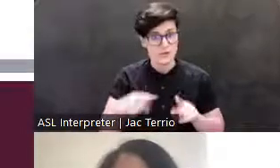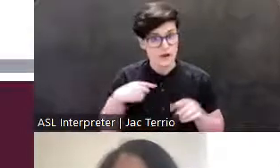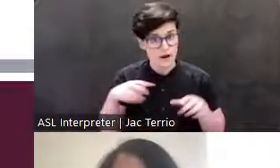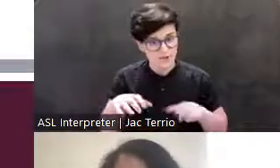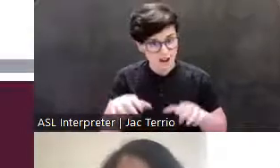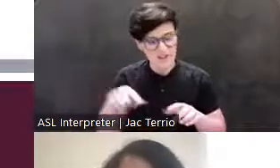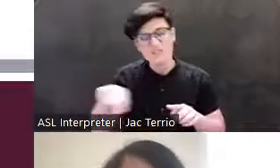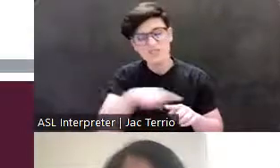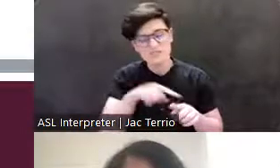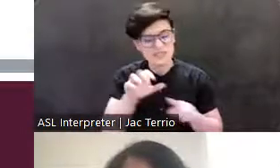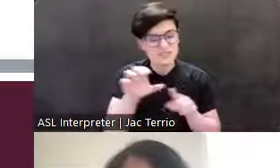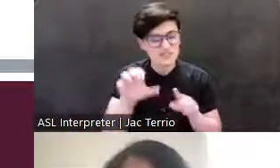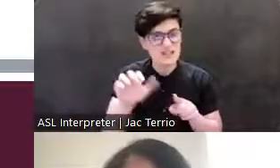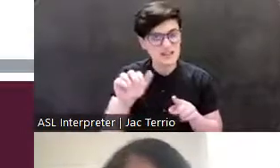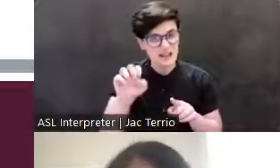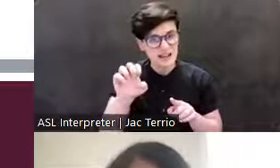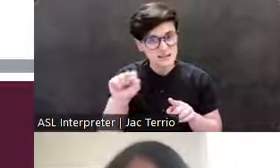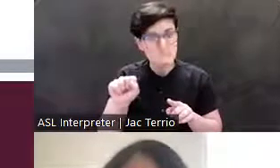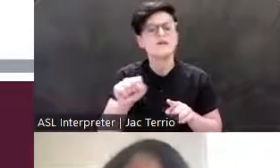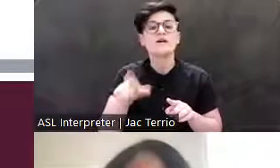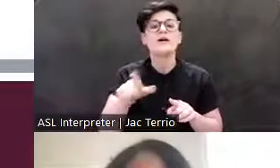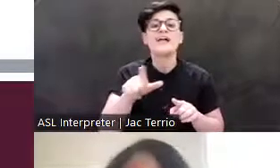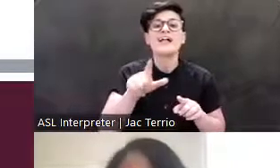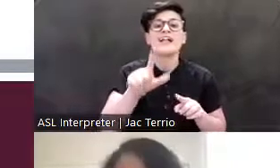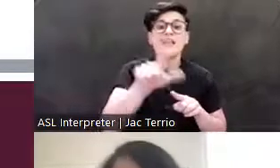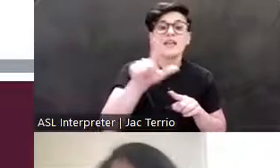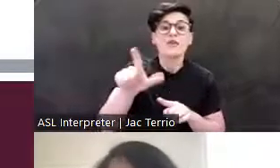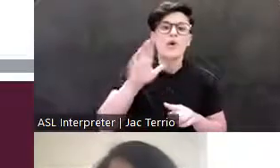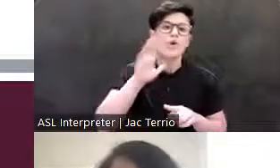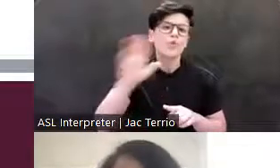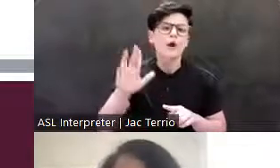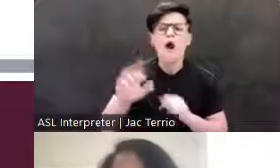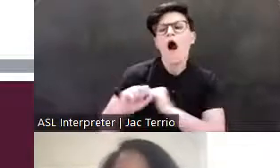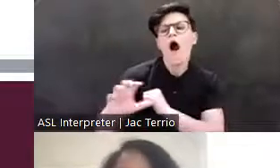where, the landlord will advertise that they have three apartments available.